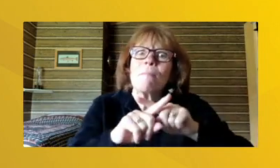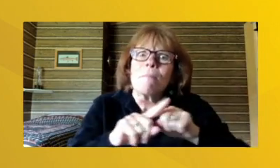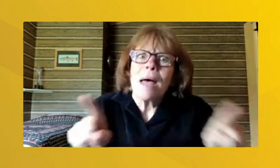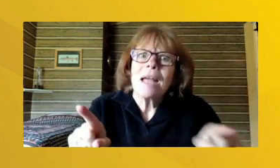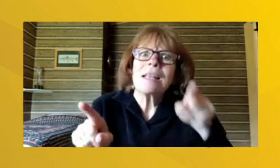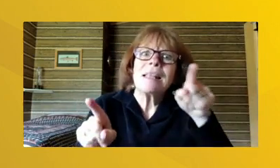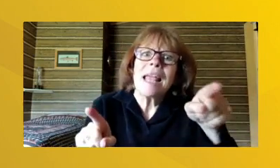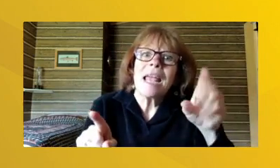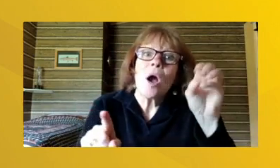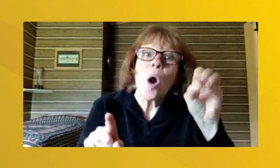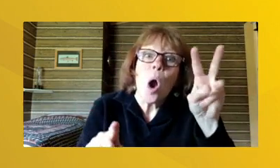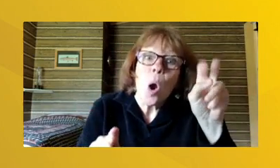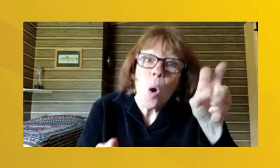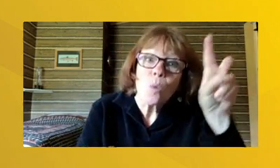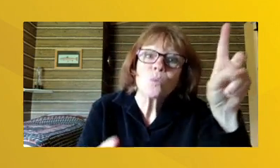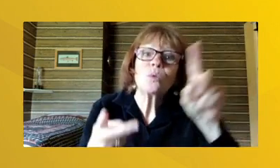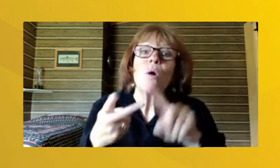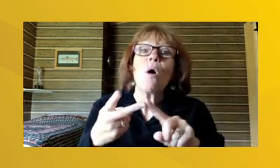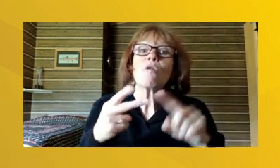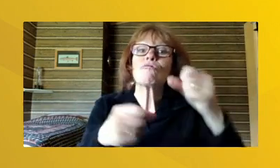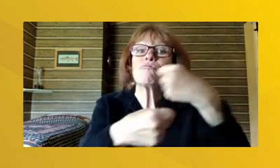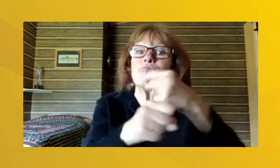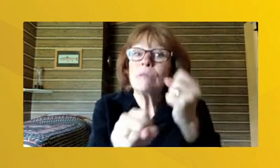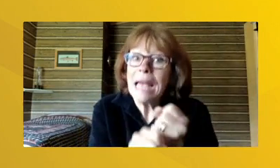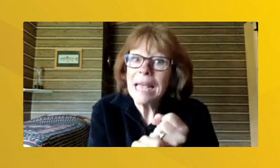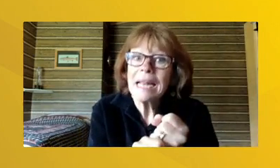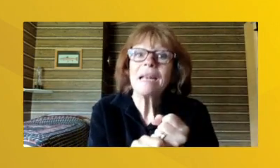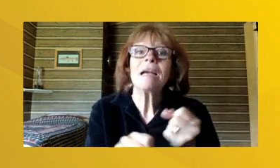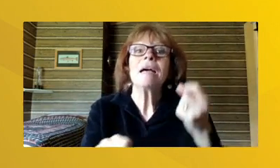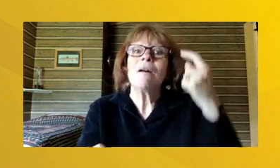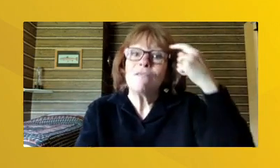or related to people who started out as children just like them.